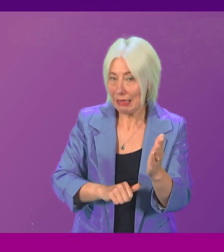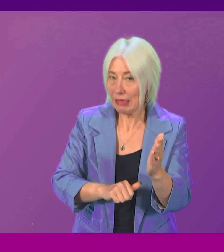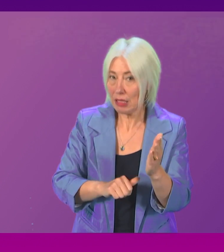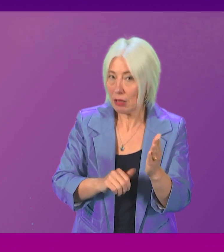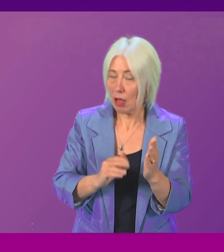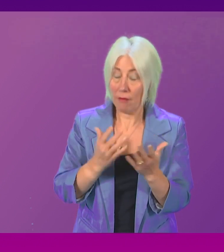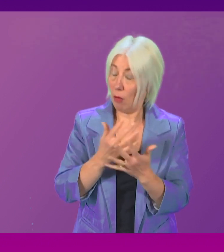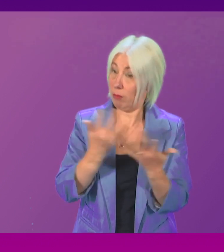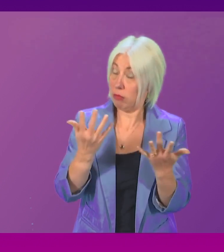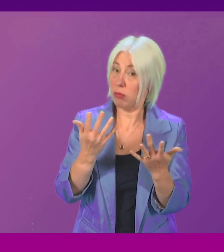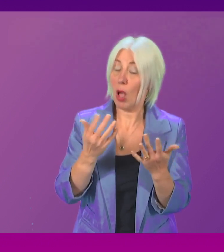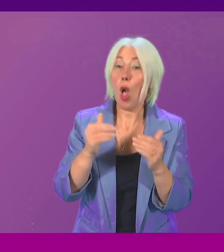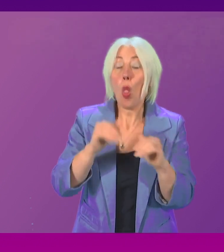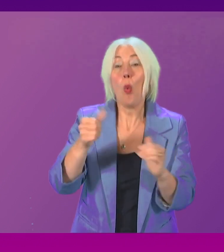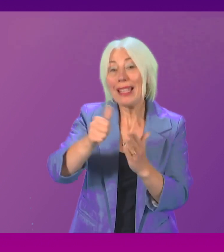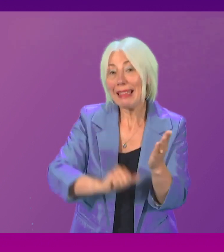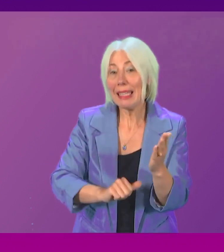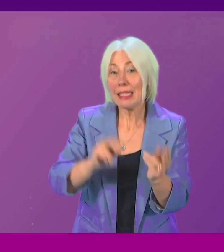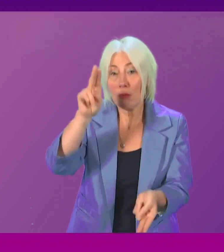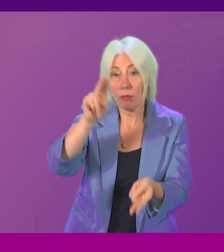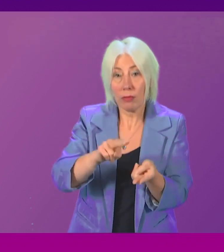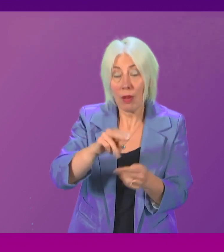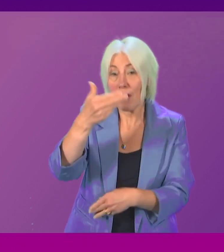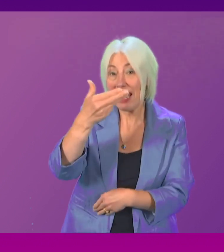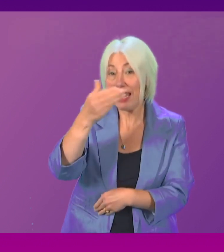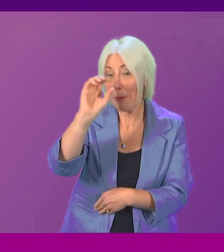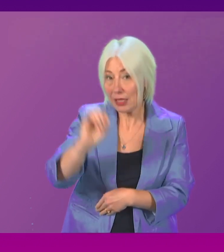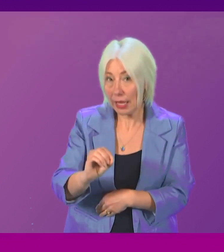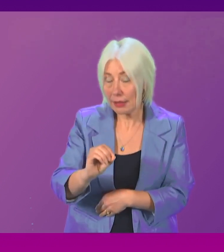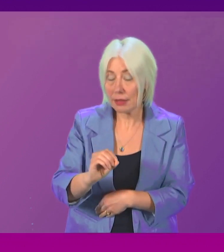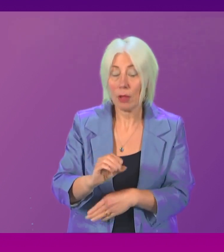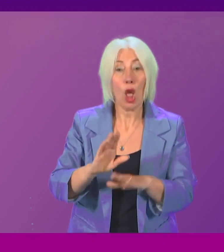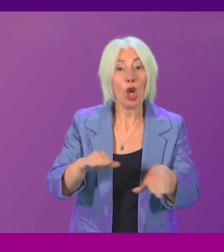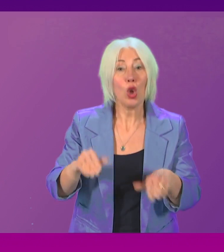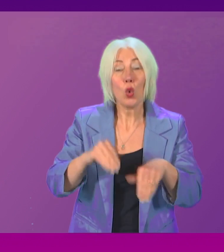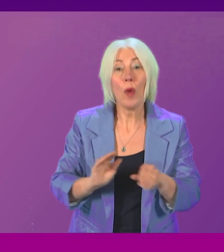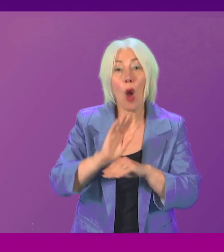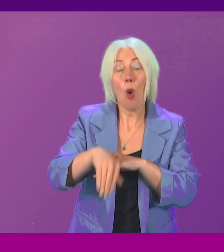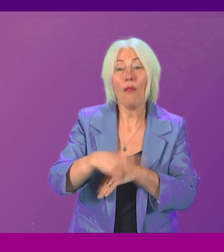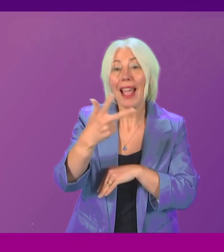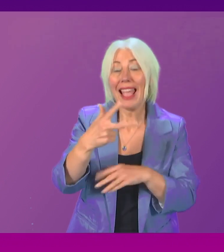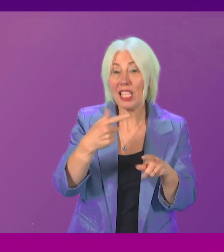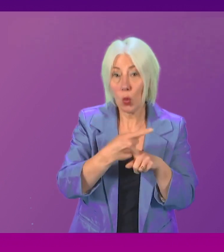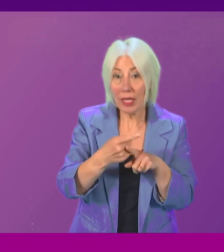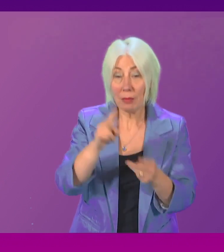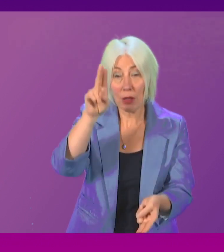The overall waiting list has decreased by more than 9 per cent. The number of children waiting over 18 weeks has decreased by more than 30 per cent, and